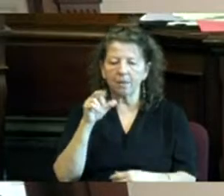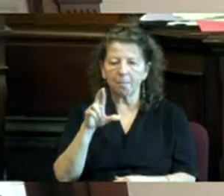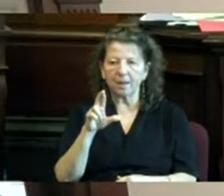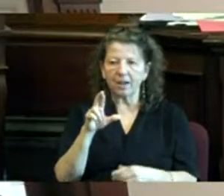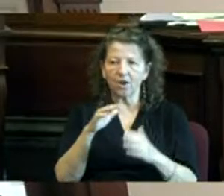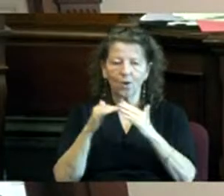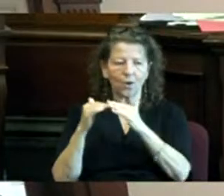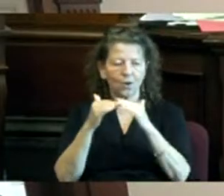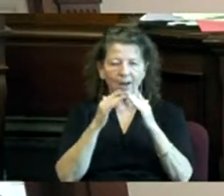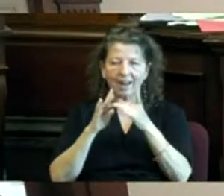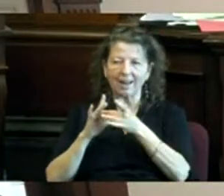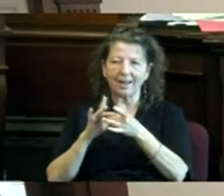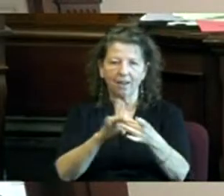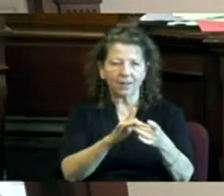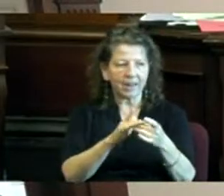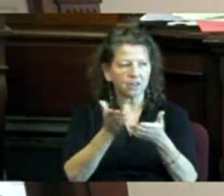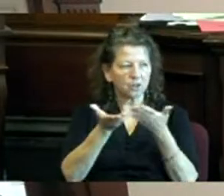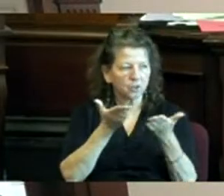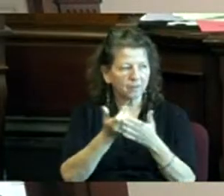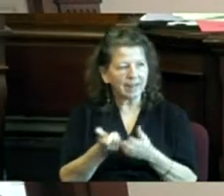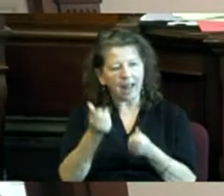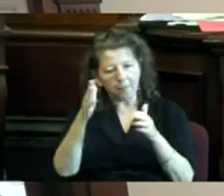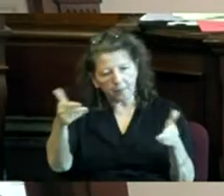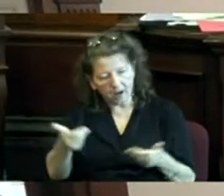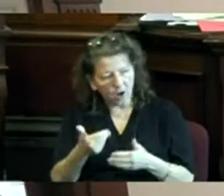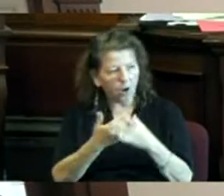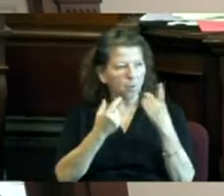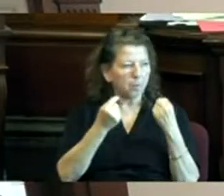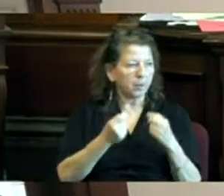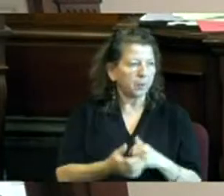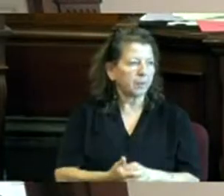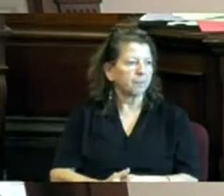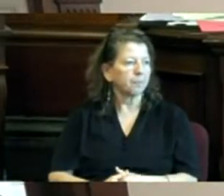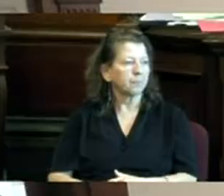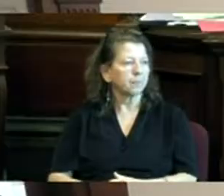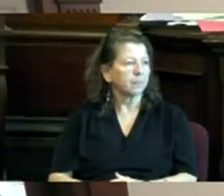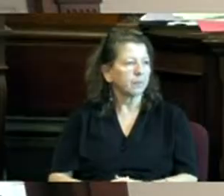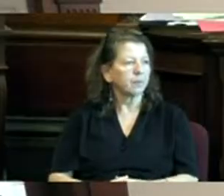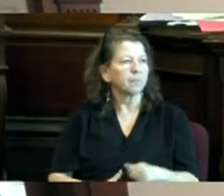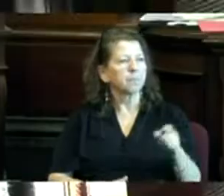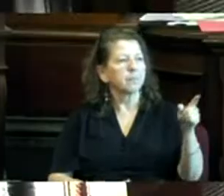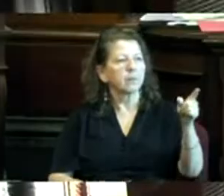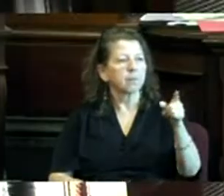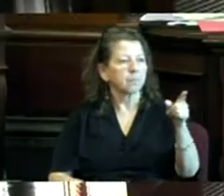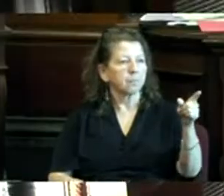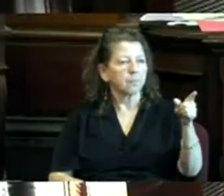you provide some more information about how the peer